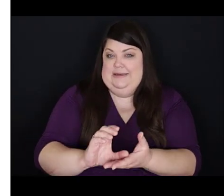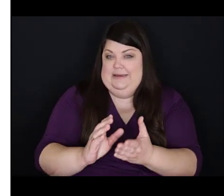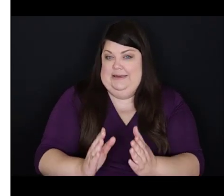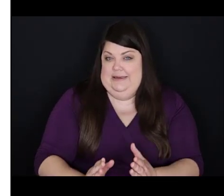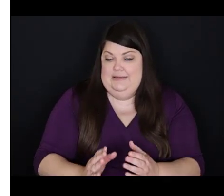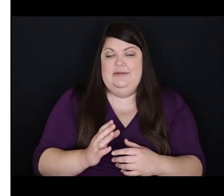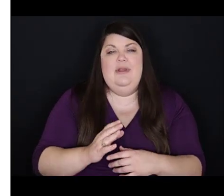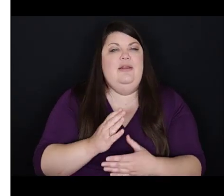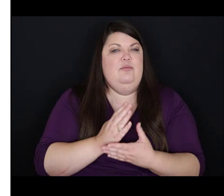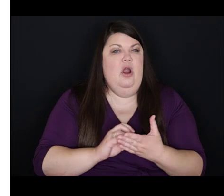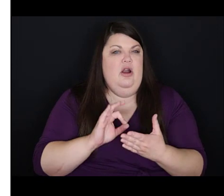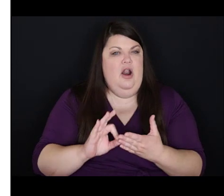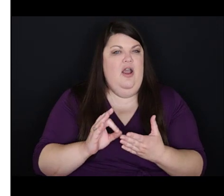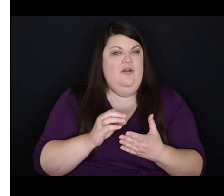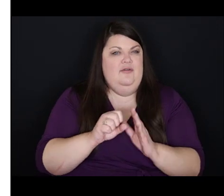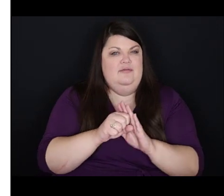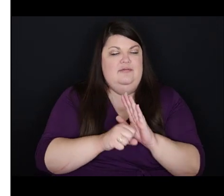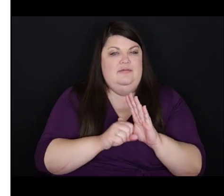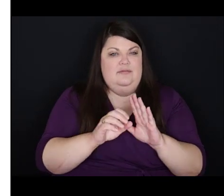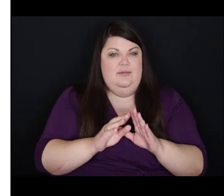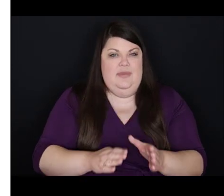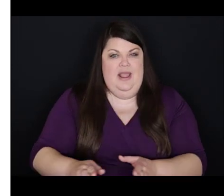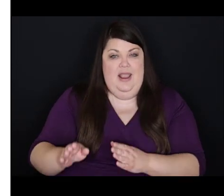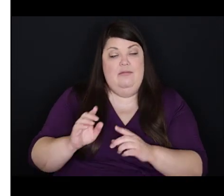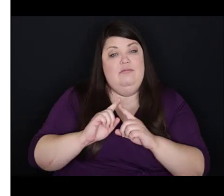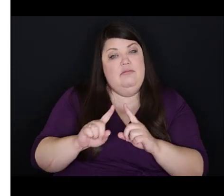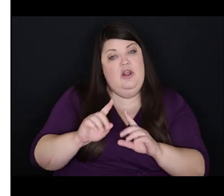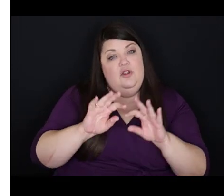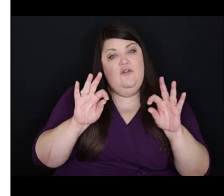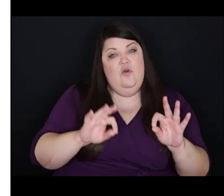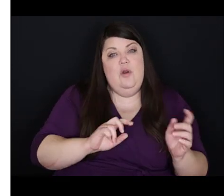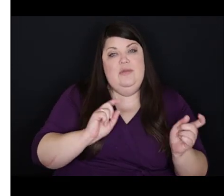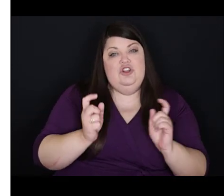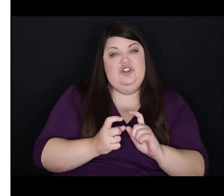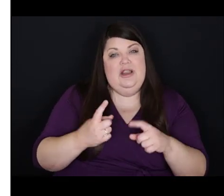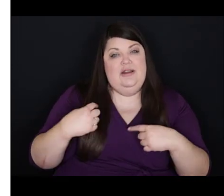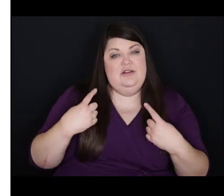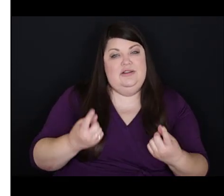Plan however the form has changed since 2022 State Plans submission.